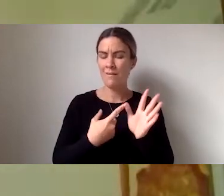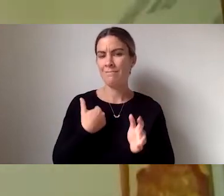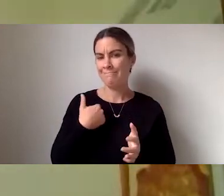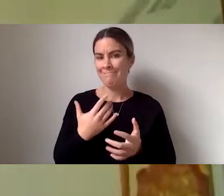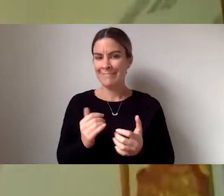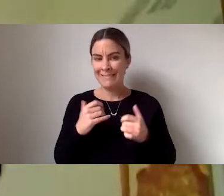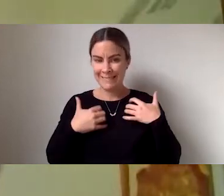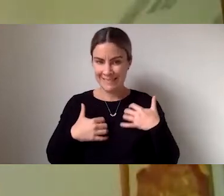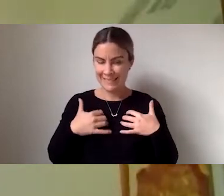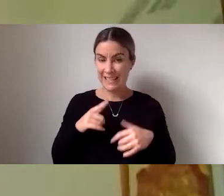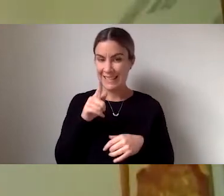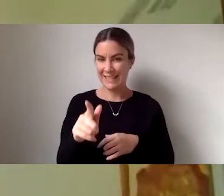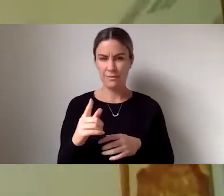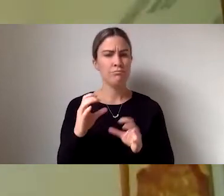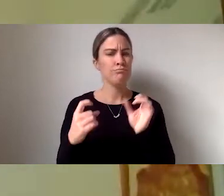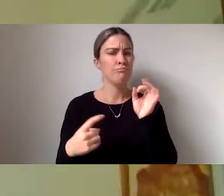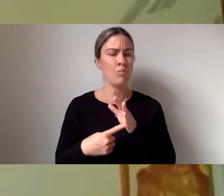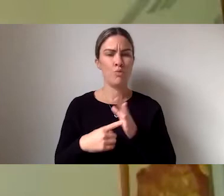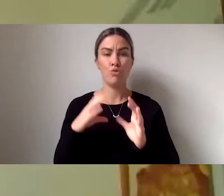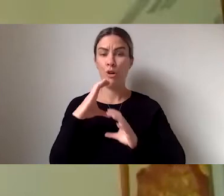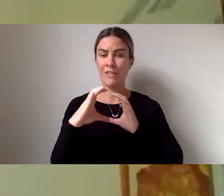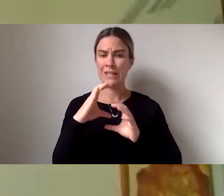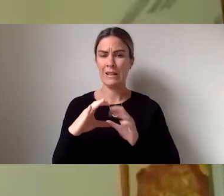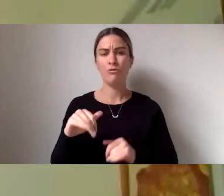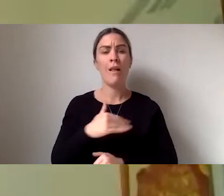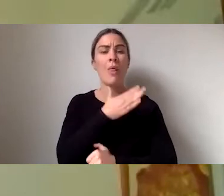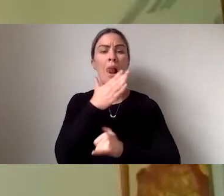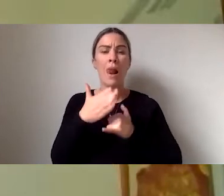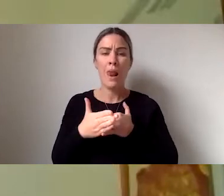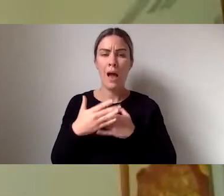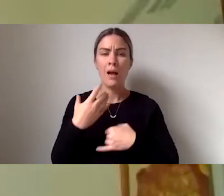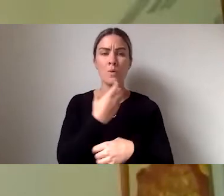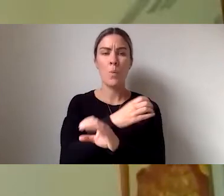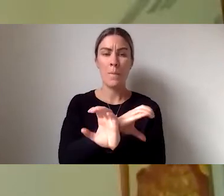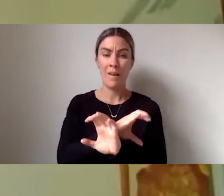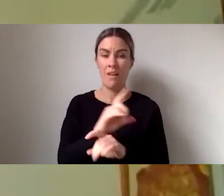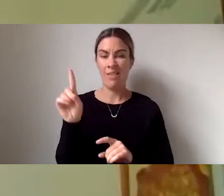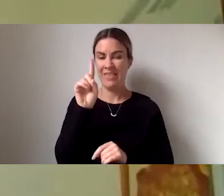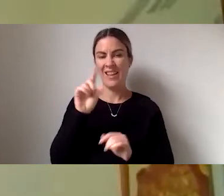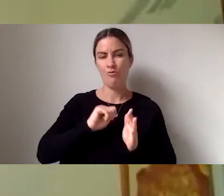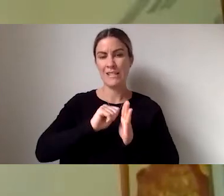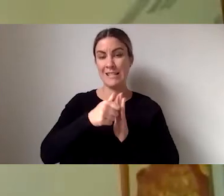webinar in the current series.